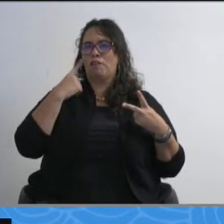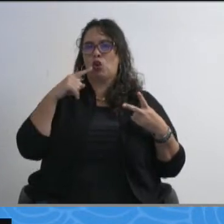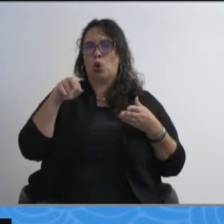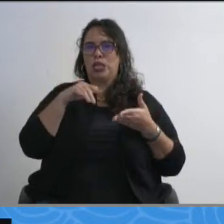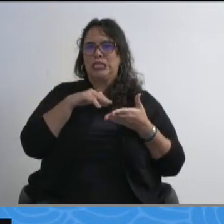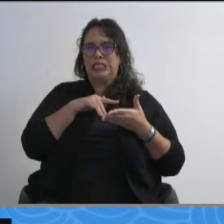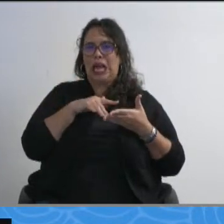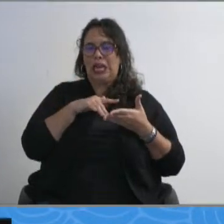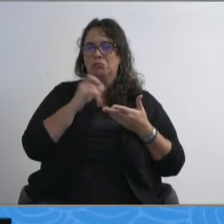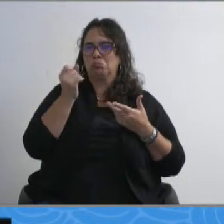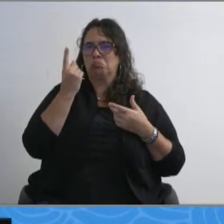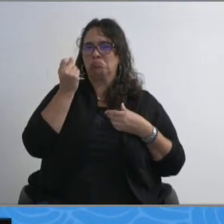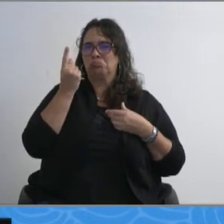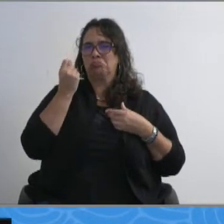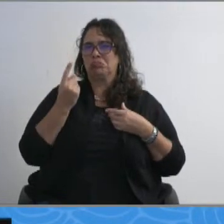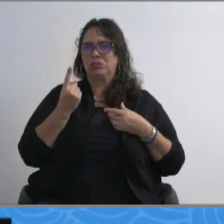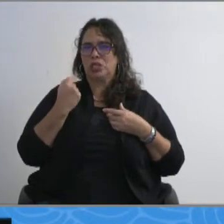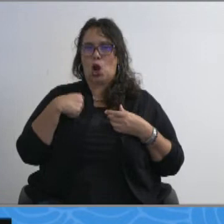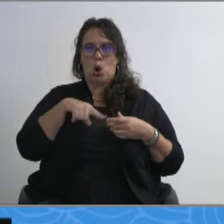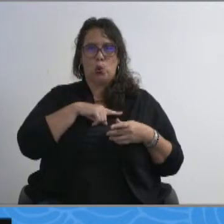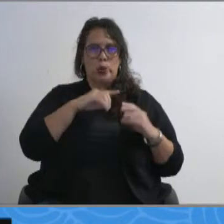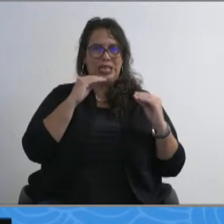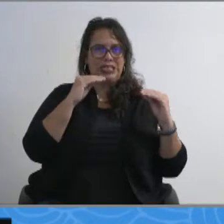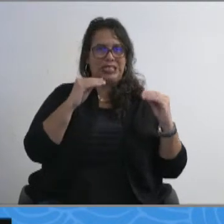are we teaching these minority students